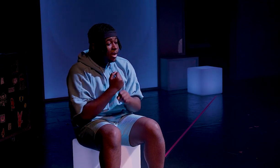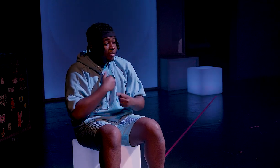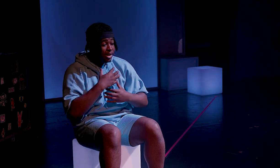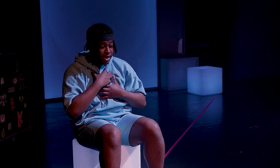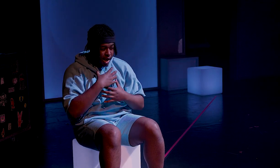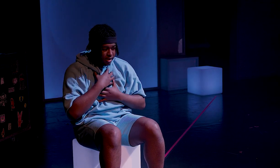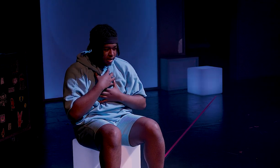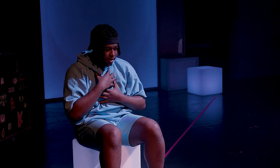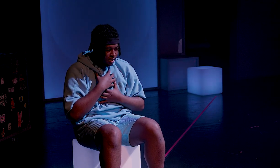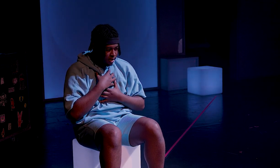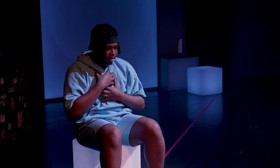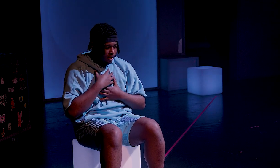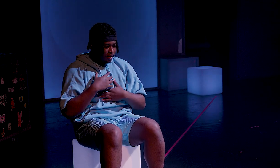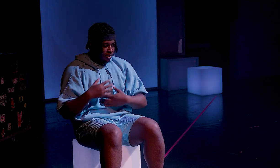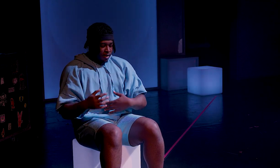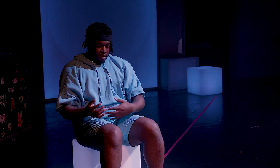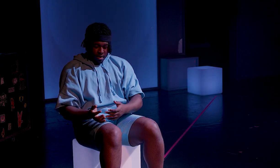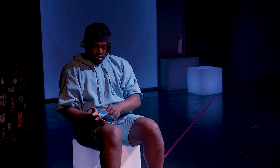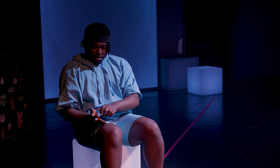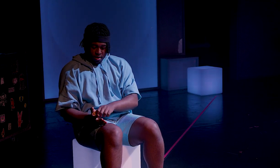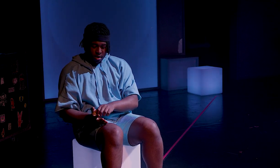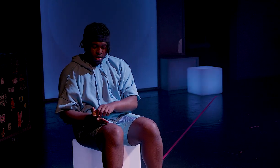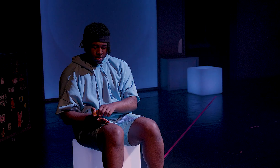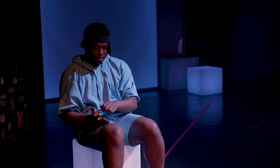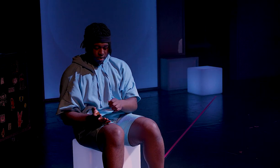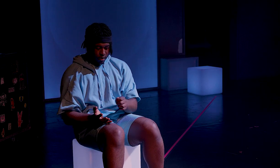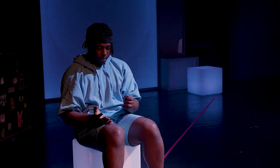making me scared.